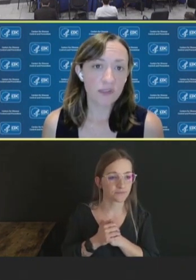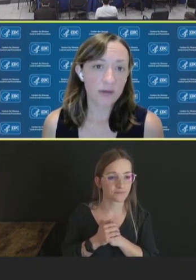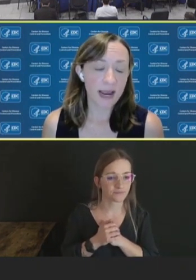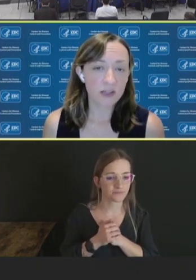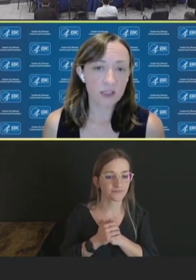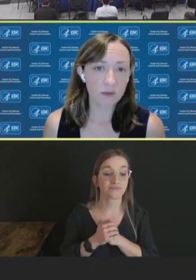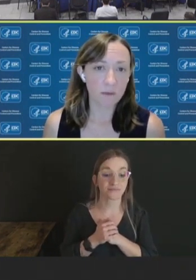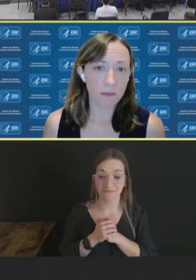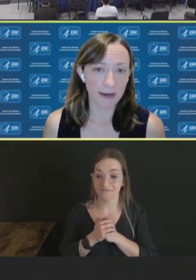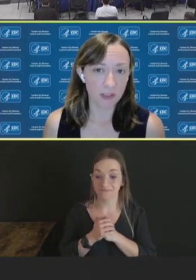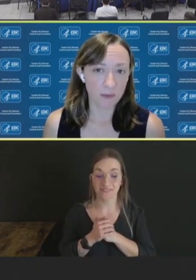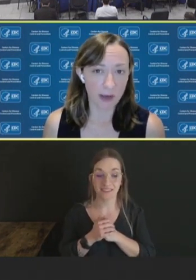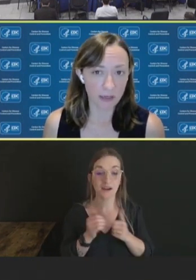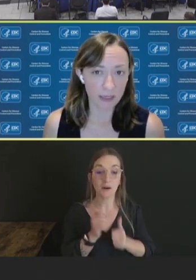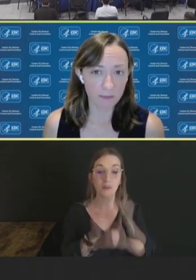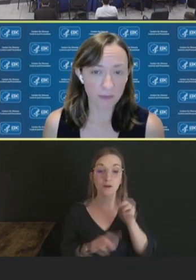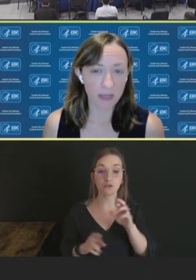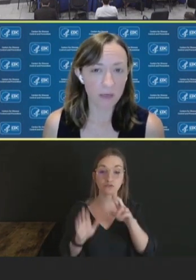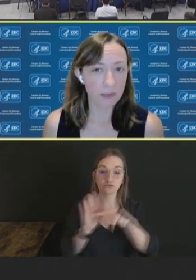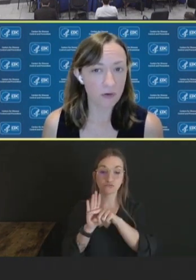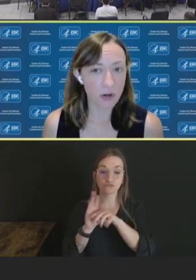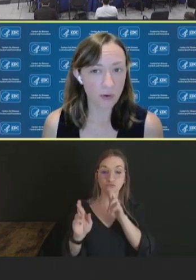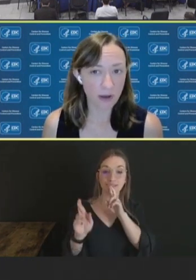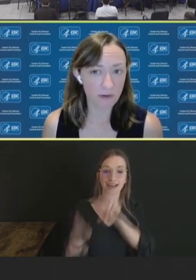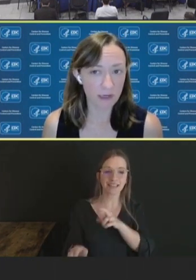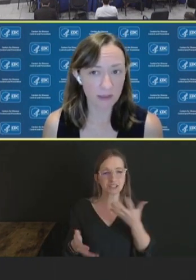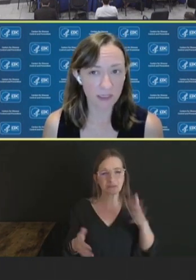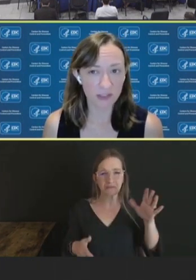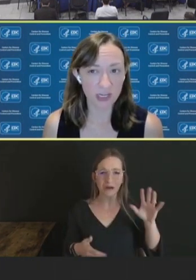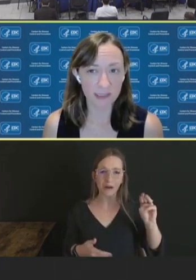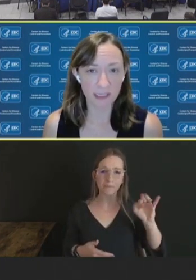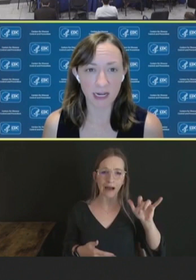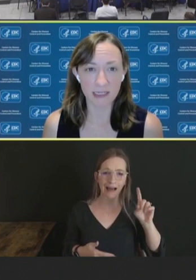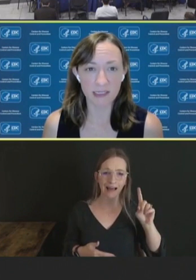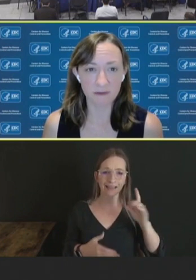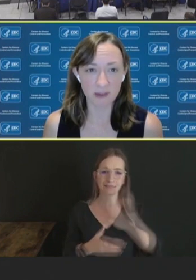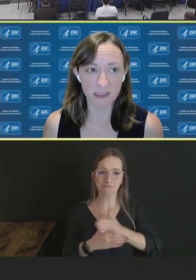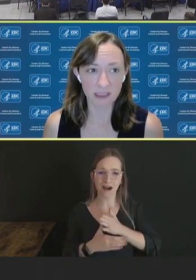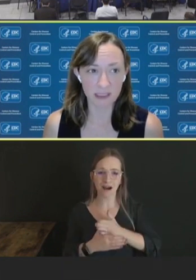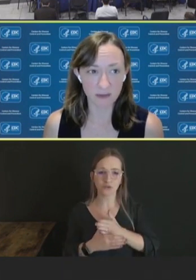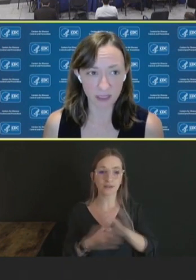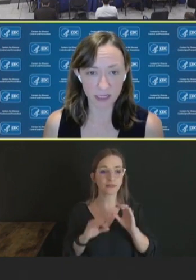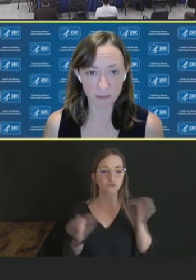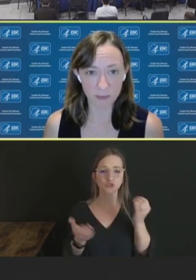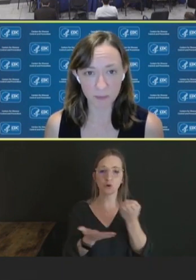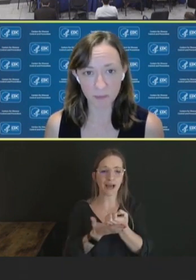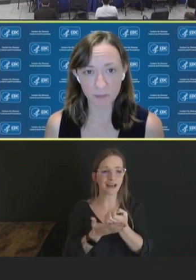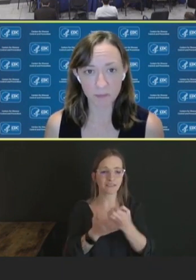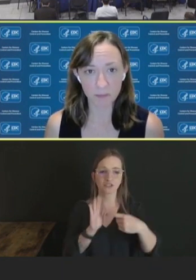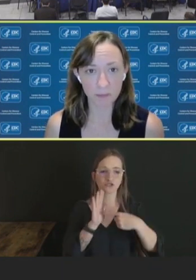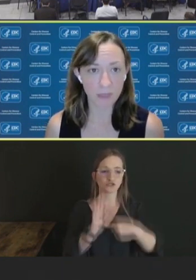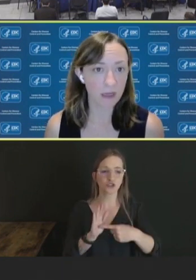Most reactions were mild to moderate, and there was no evidence suggesting a difference in severity.